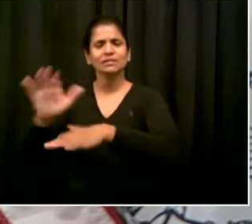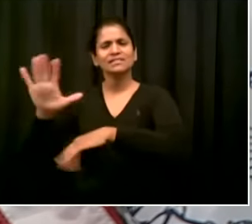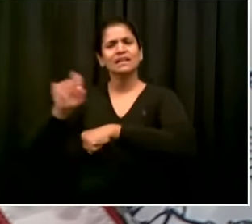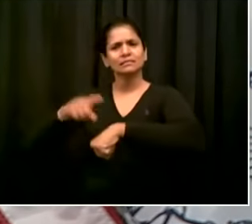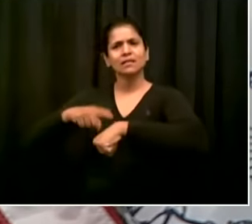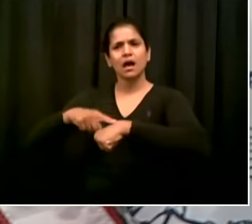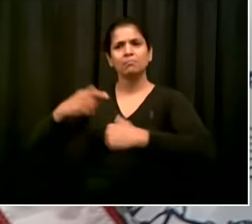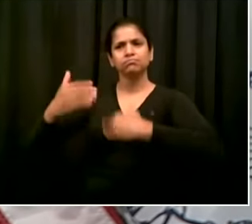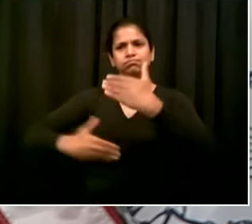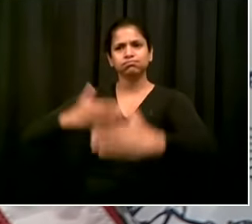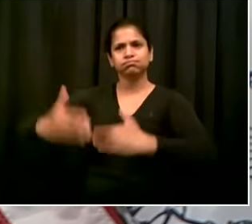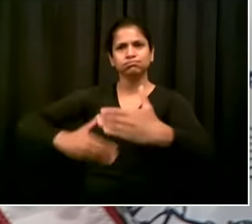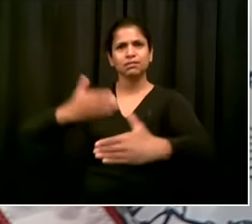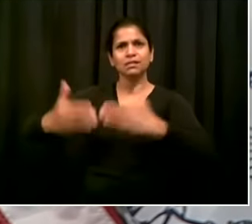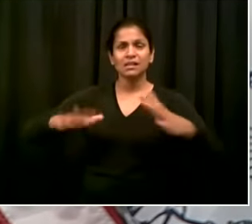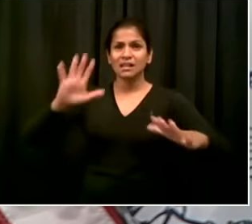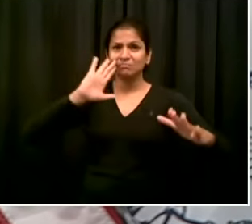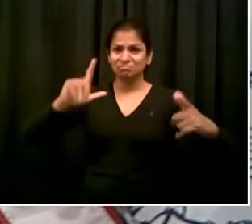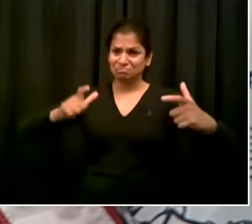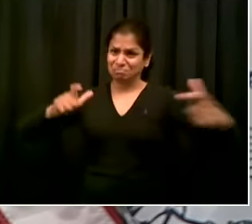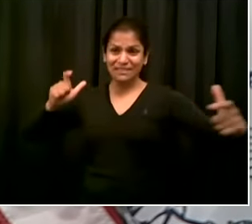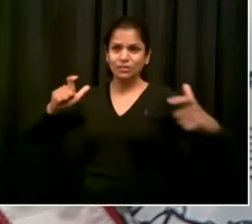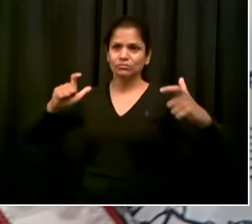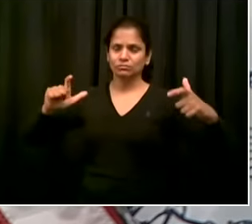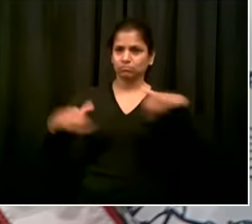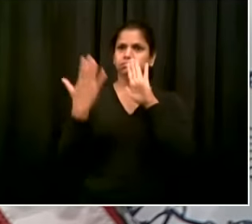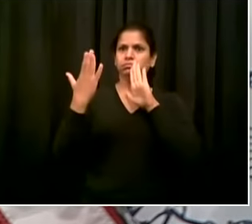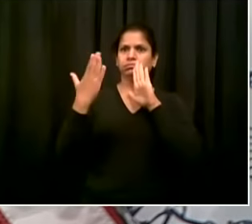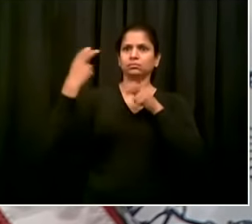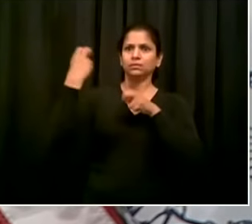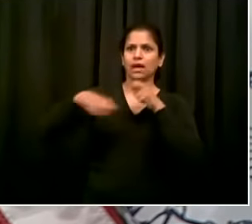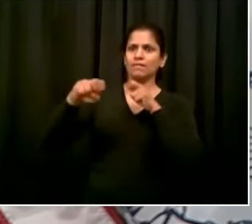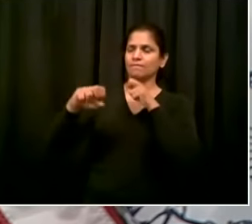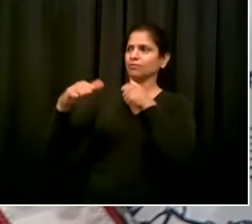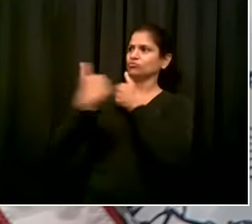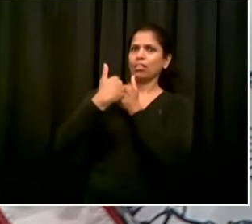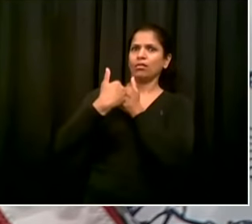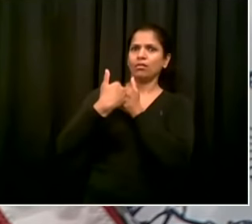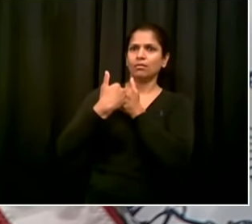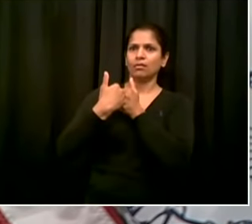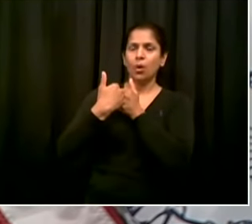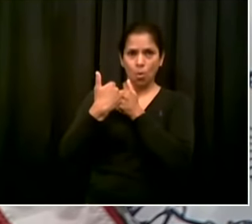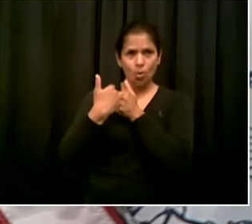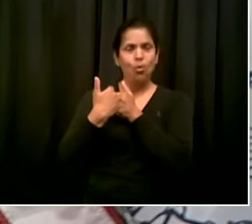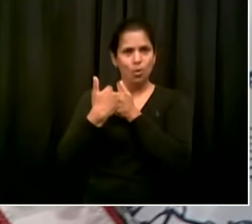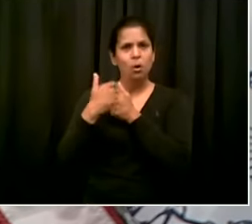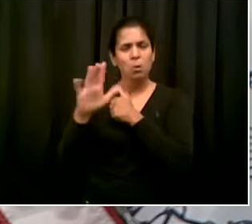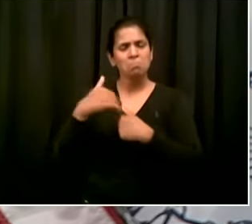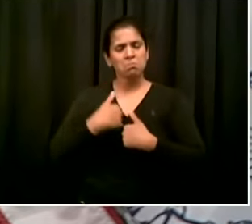PERSON. BUT WE KNOW BECAUSE OF A BLENDED SYSTEM A LOT OF KIDS, SOME OF THE TIME WILL BE IN PERSON.